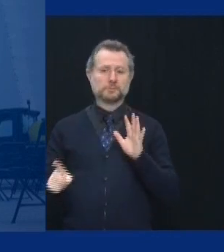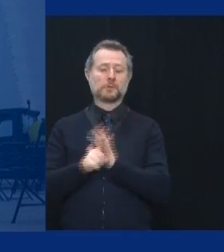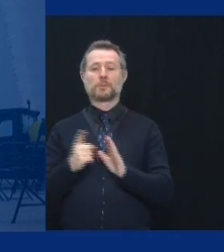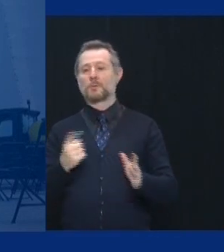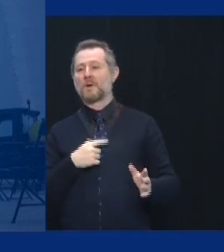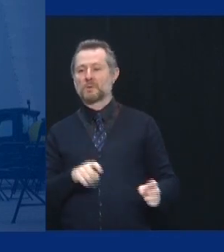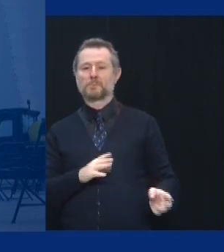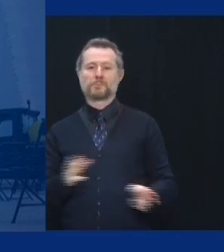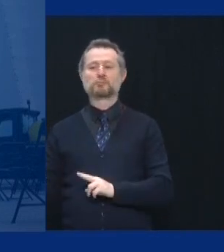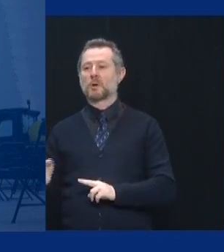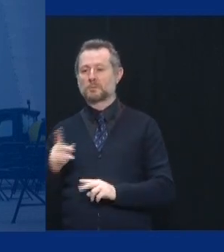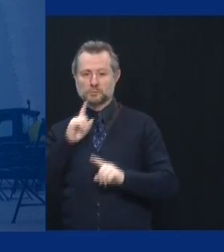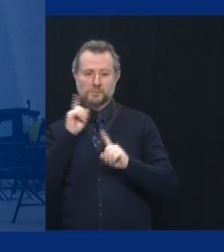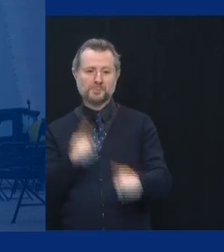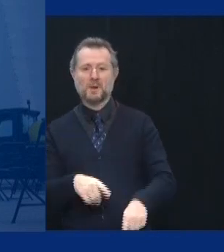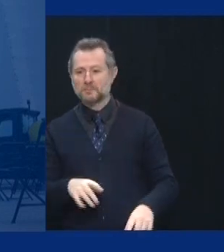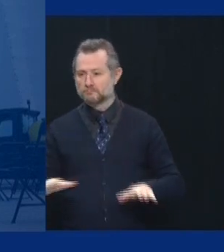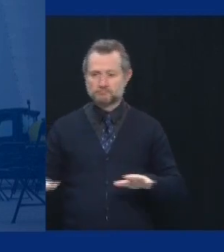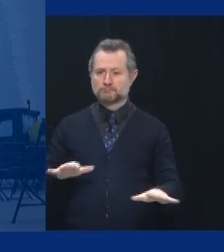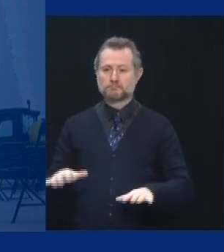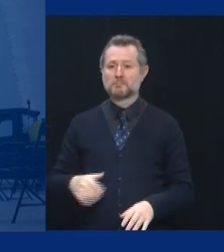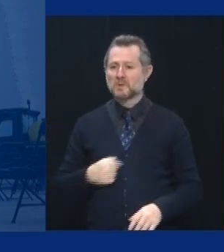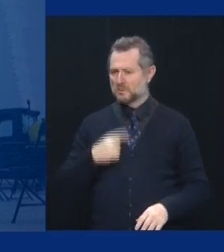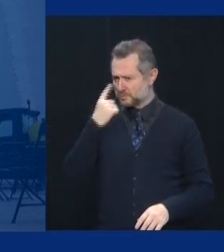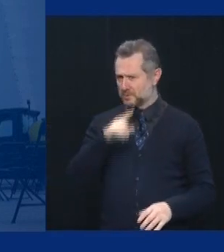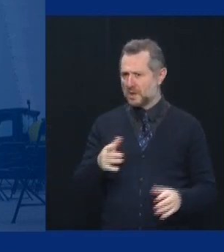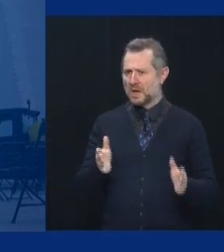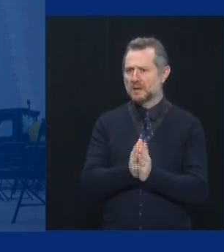I THINK THAT I THINK MY PLACE IS TO STAY IN NEW YORK STATE, GIVEN